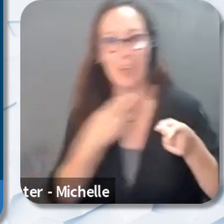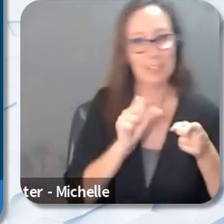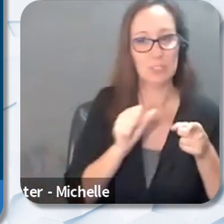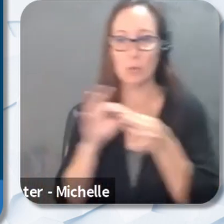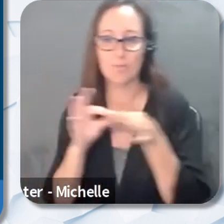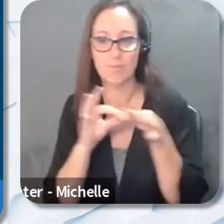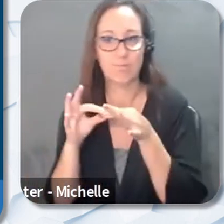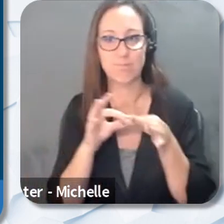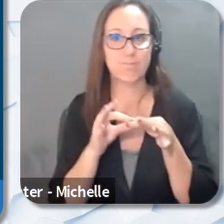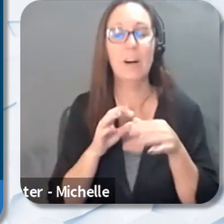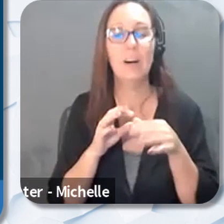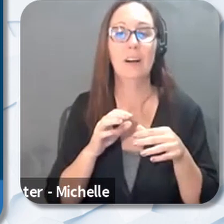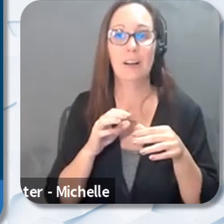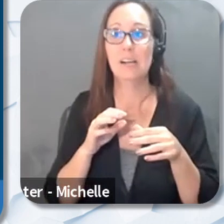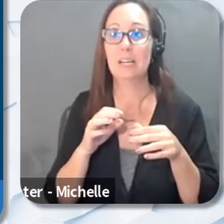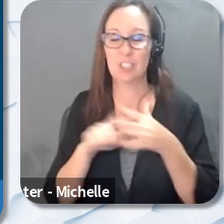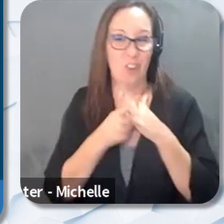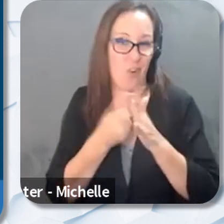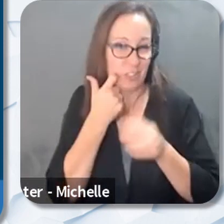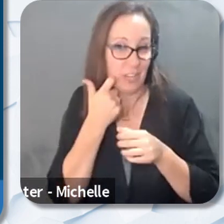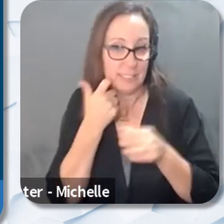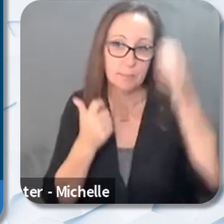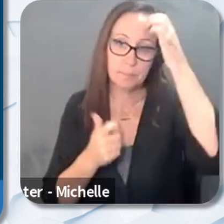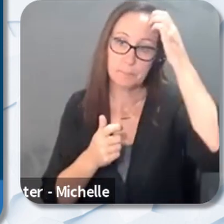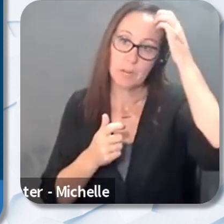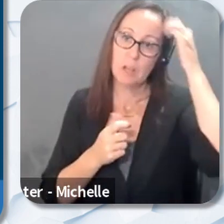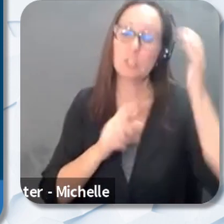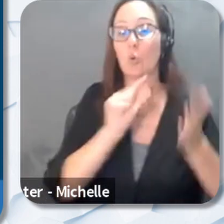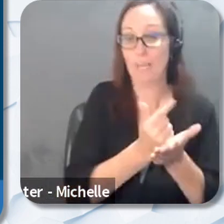And it's just starting, and so that, when they graduate high school they'll have enough units